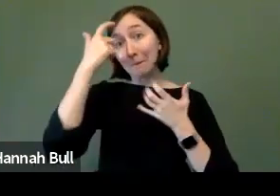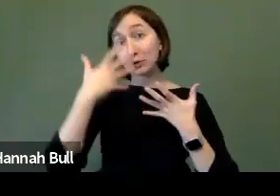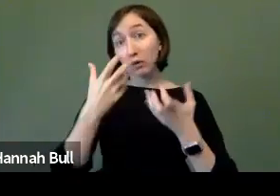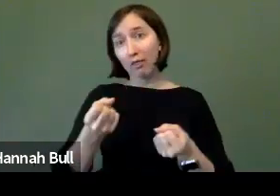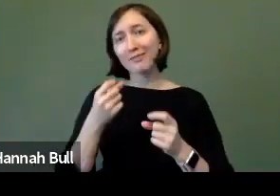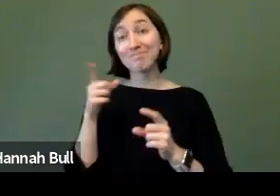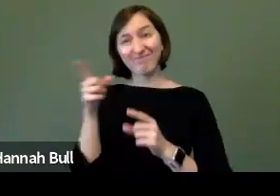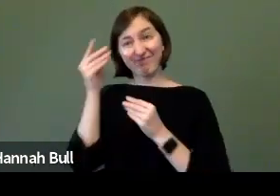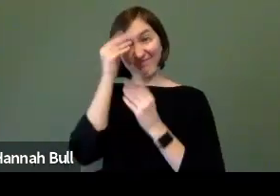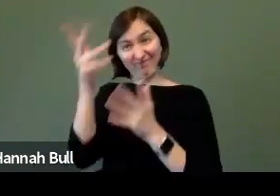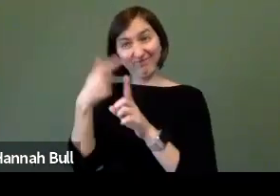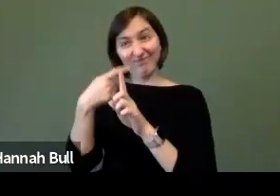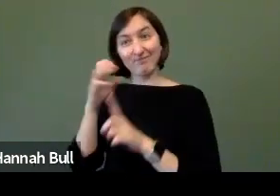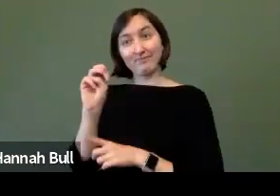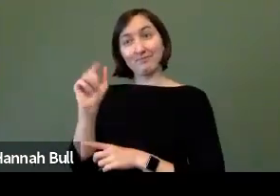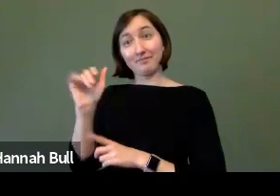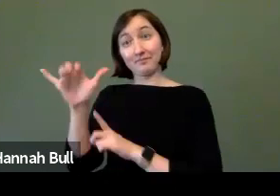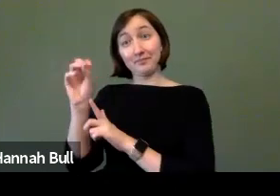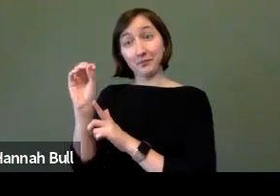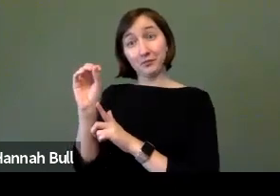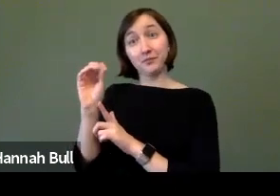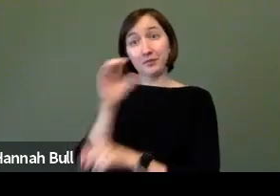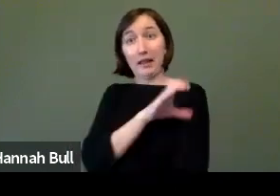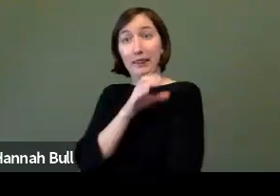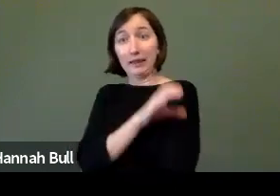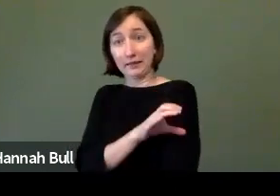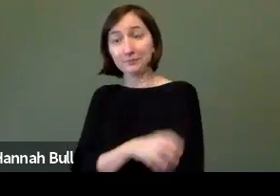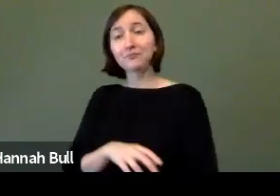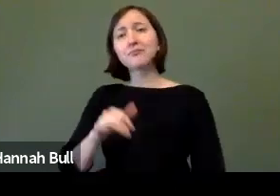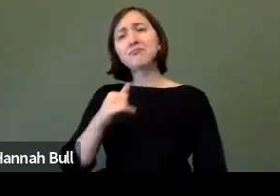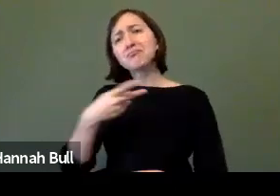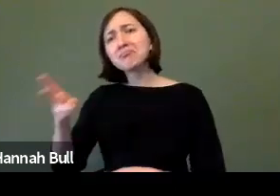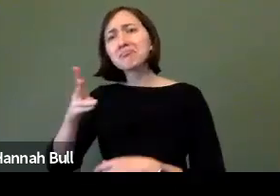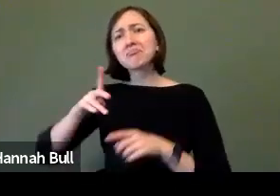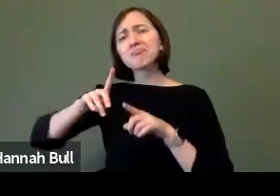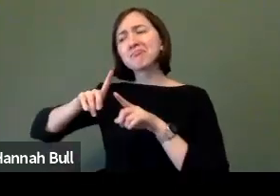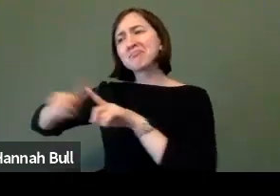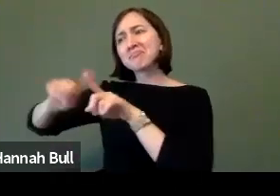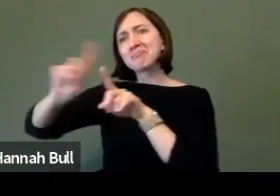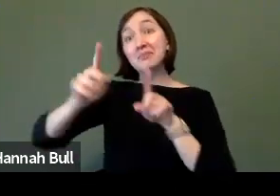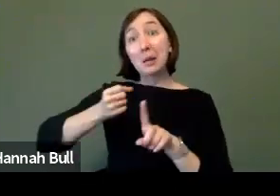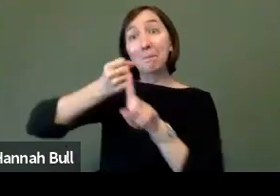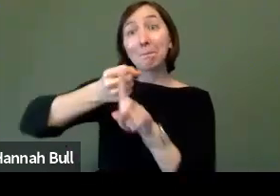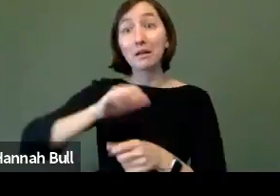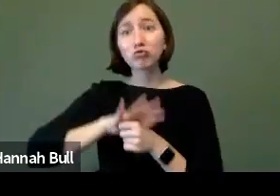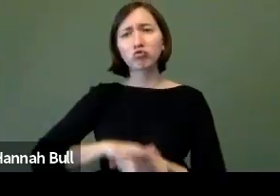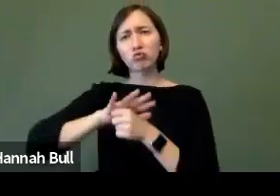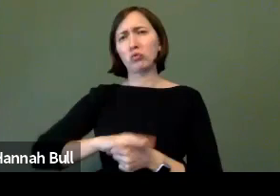It details impacts that stress can have on different parts of our lives. You know, your body.